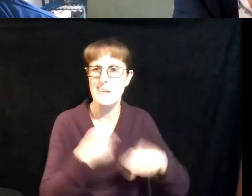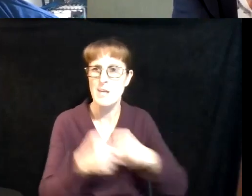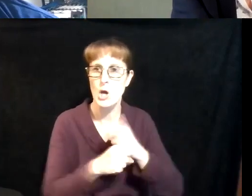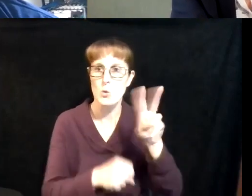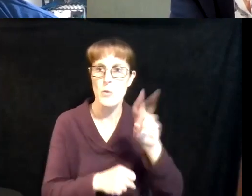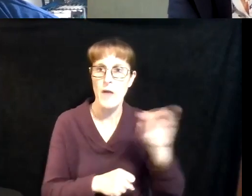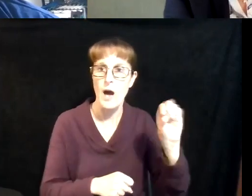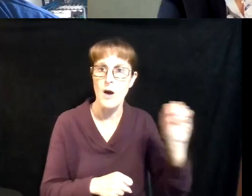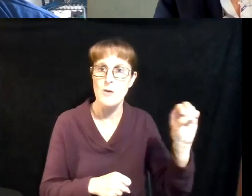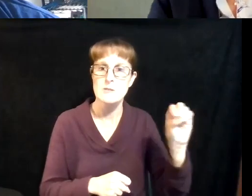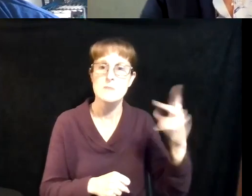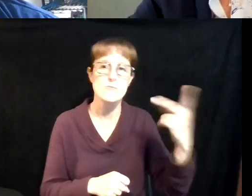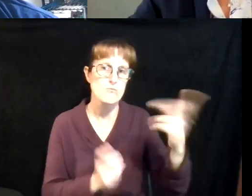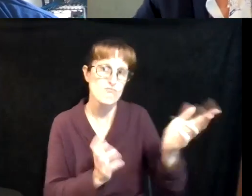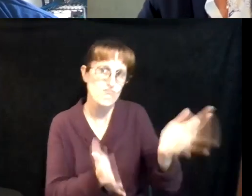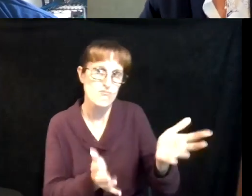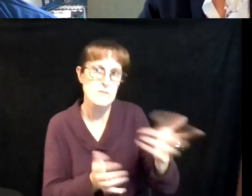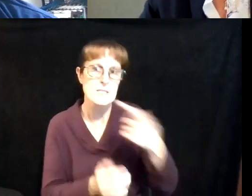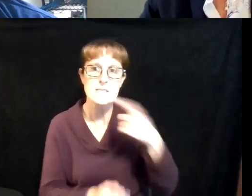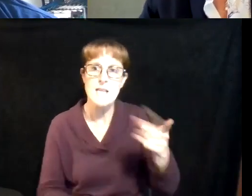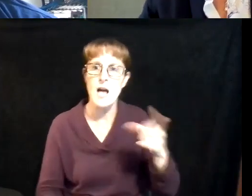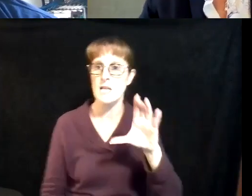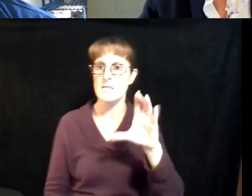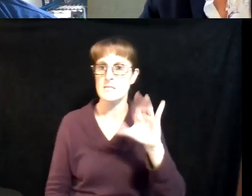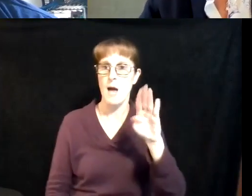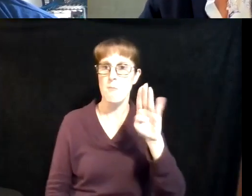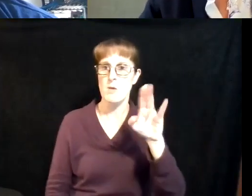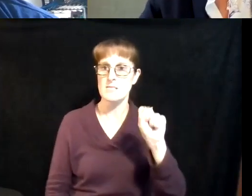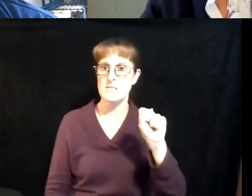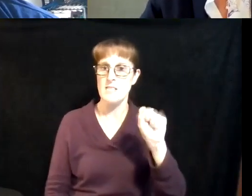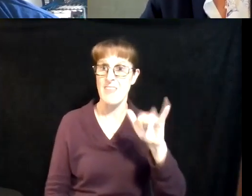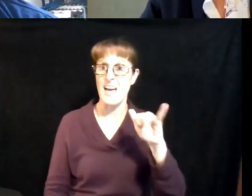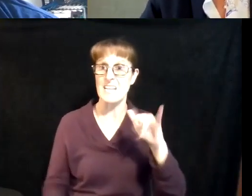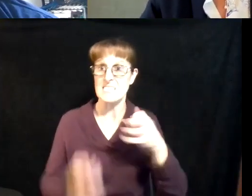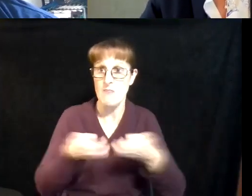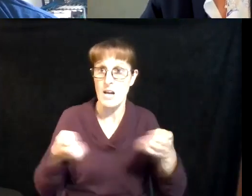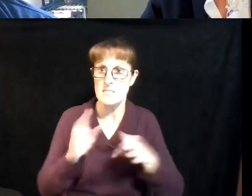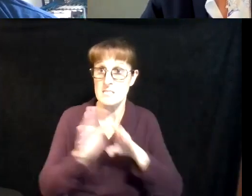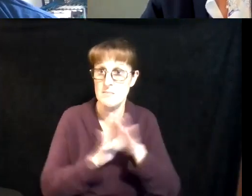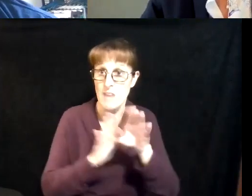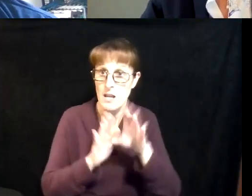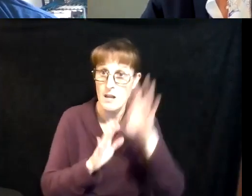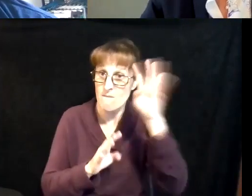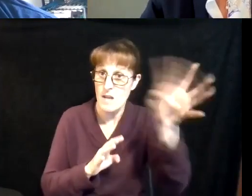SIBIS is one of the most terrifying devices ever invented. It is not only harmful to people,